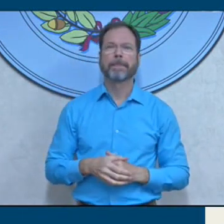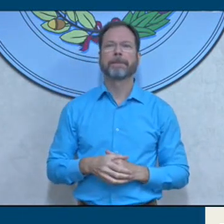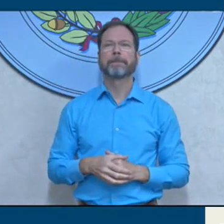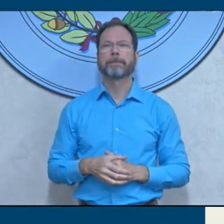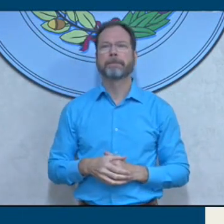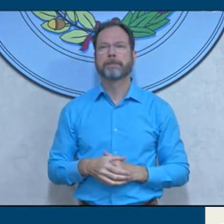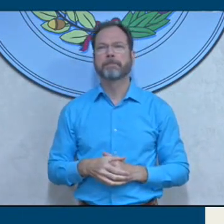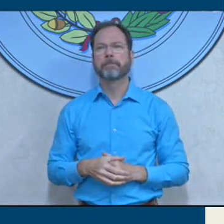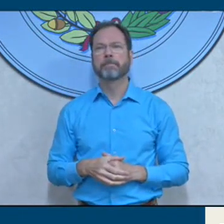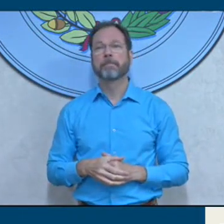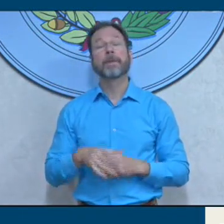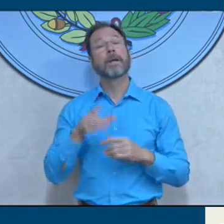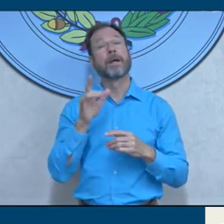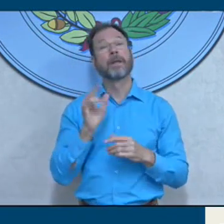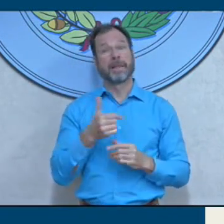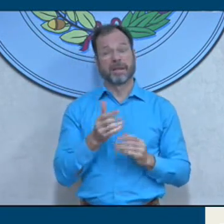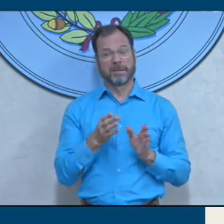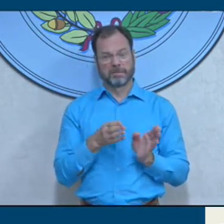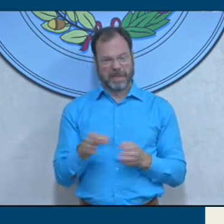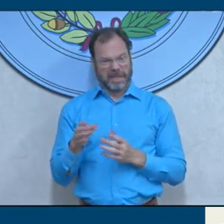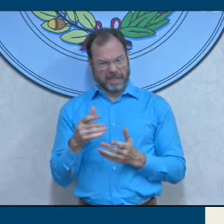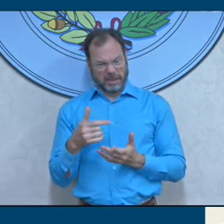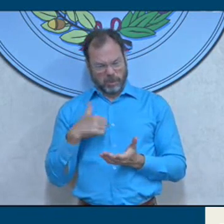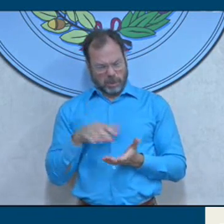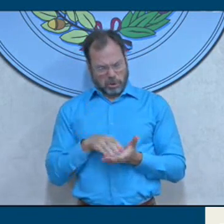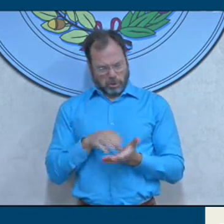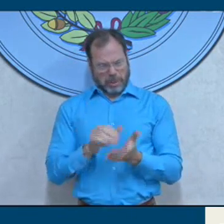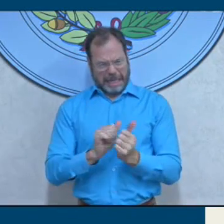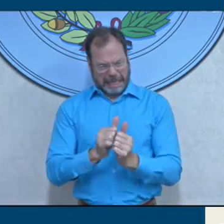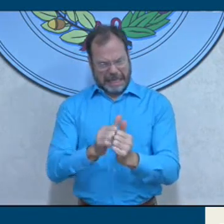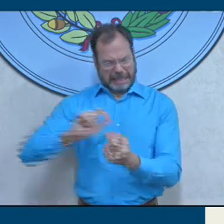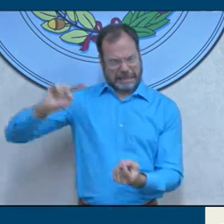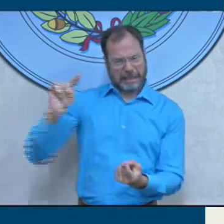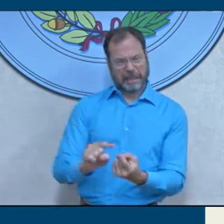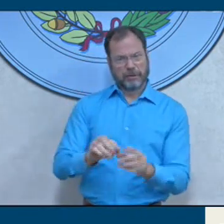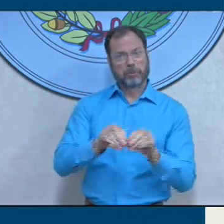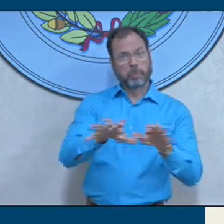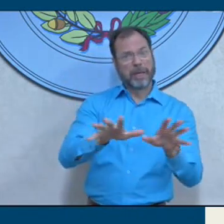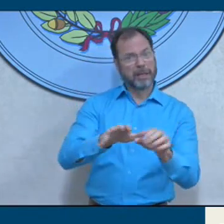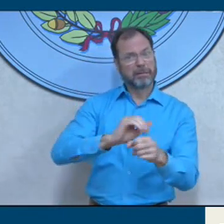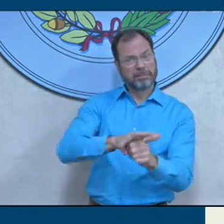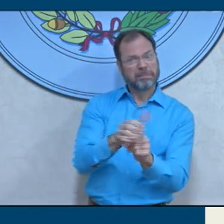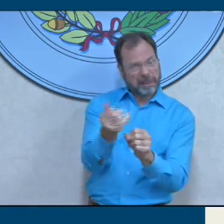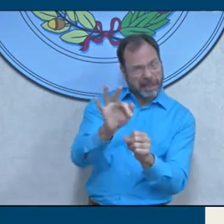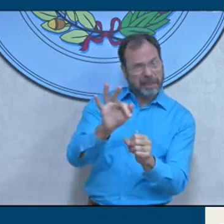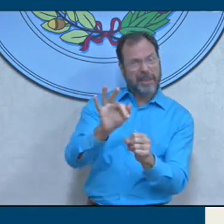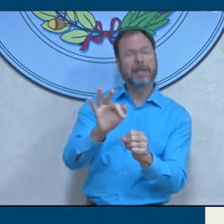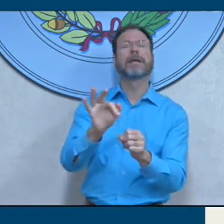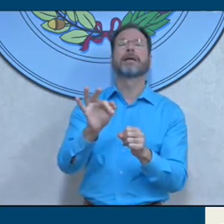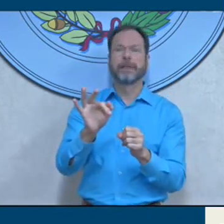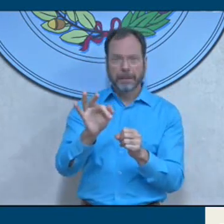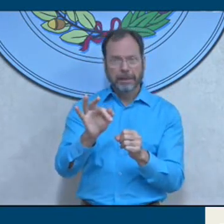DOING THE RIGHT THING BY WEARING A FACE MASK, SO THAT YOU'RE NOT SPREADING COVID-19 TO SOMEBODY ELSE. NOW THE